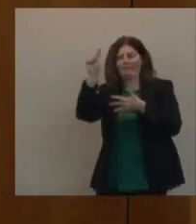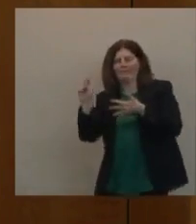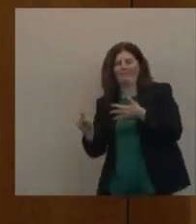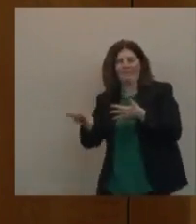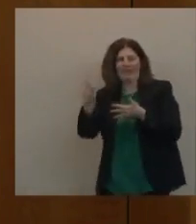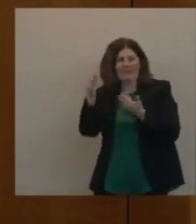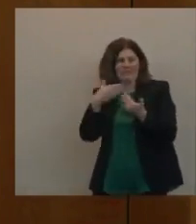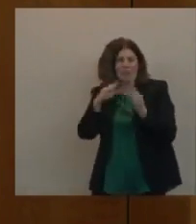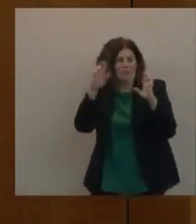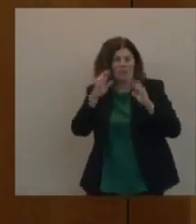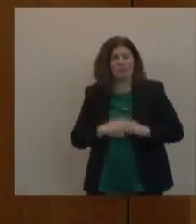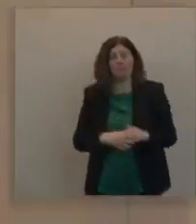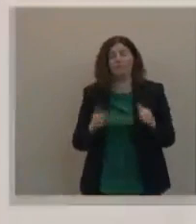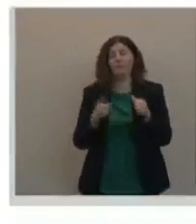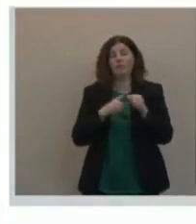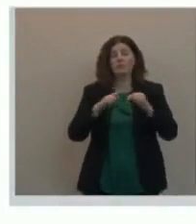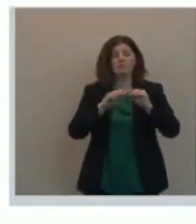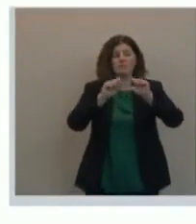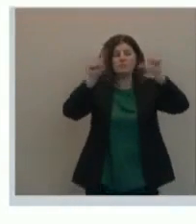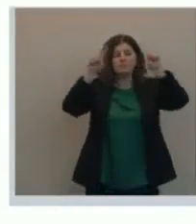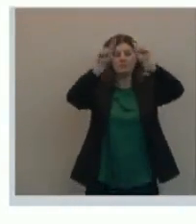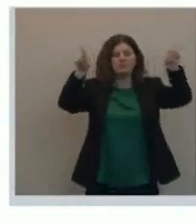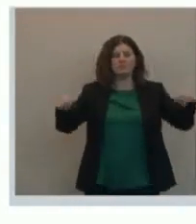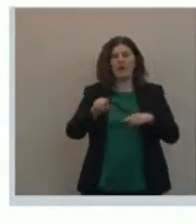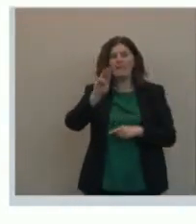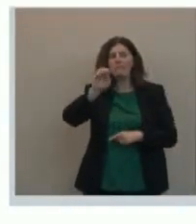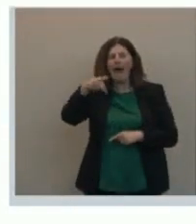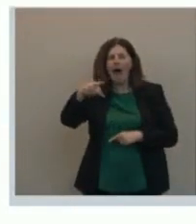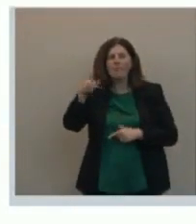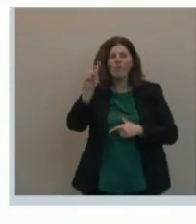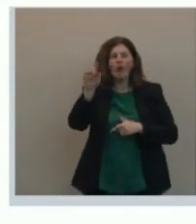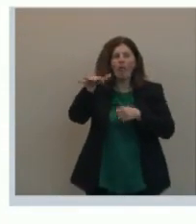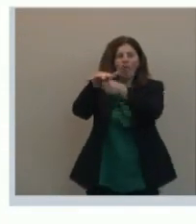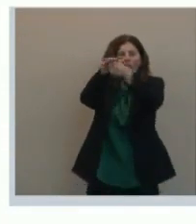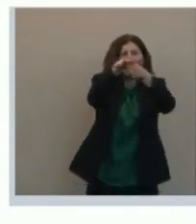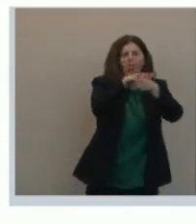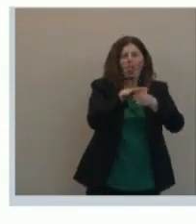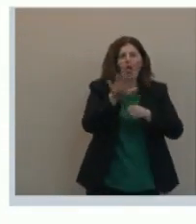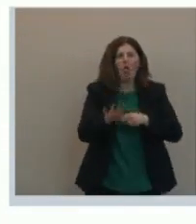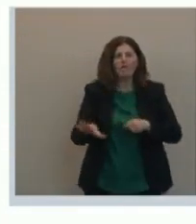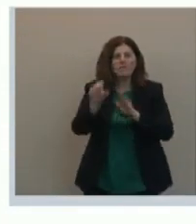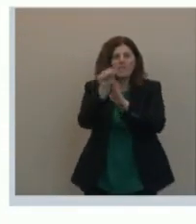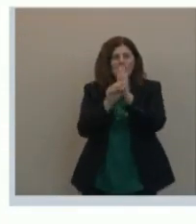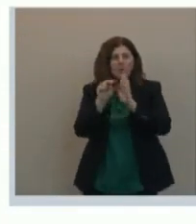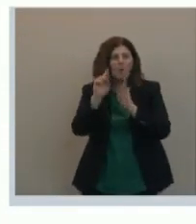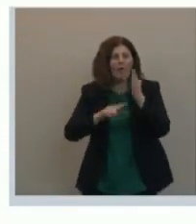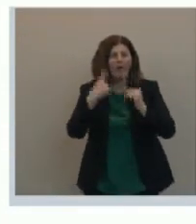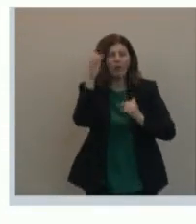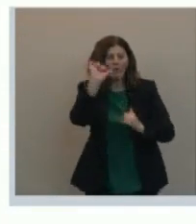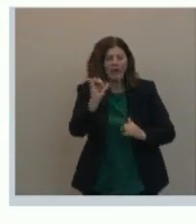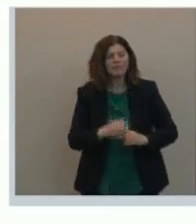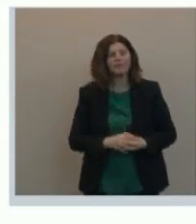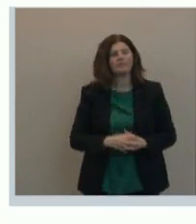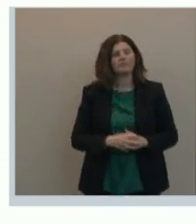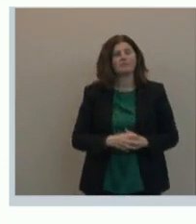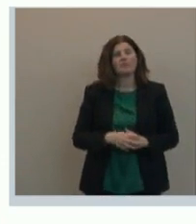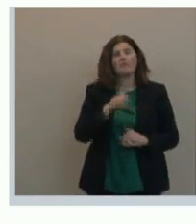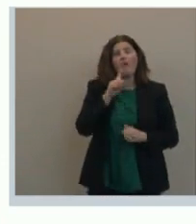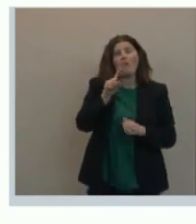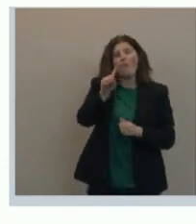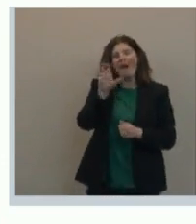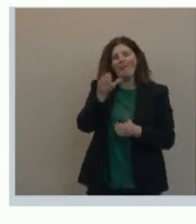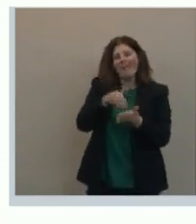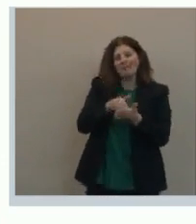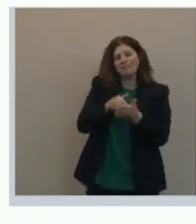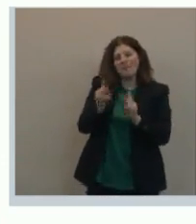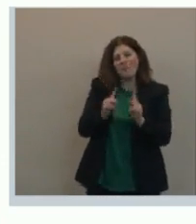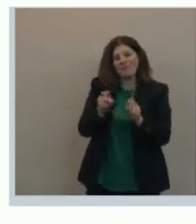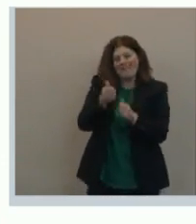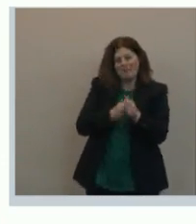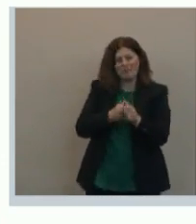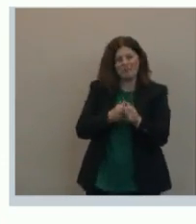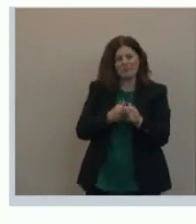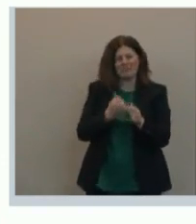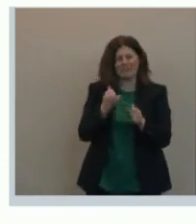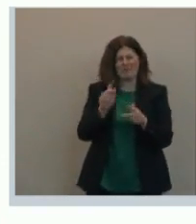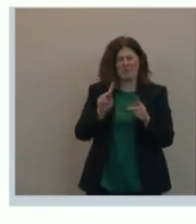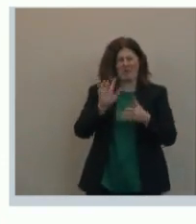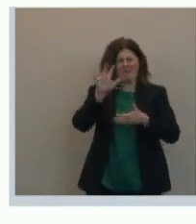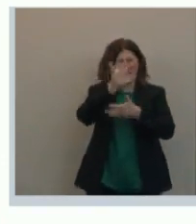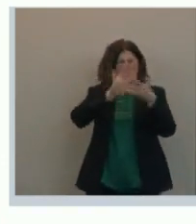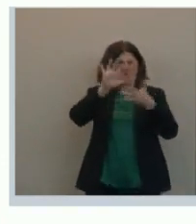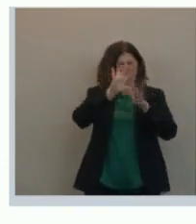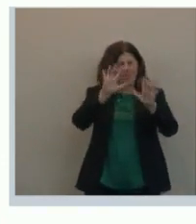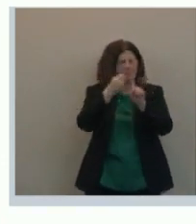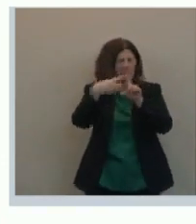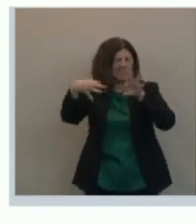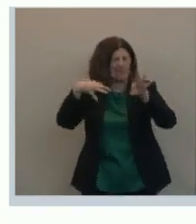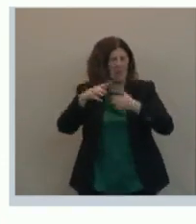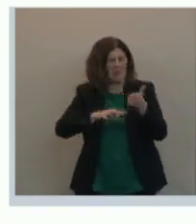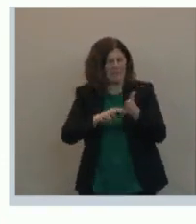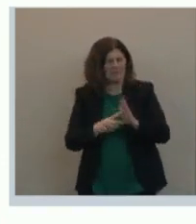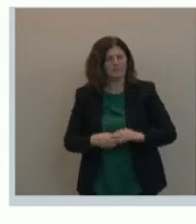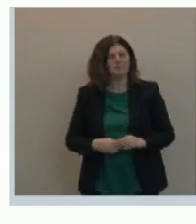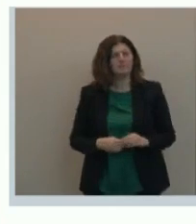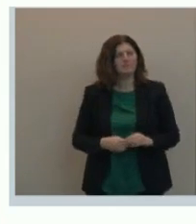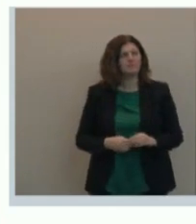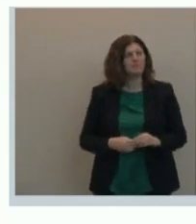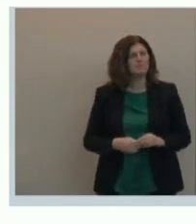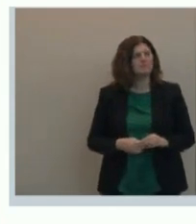HOPEFULLY, NEXT TIME WE DO THIS, WE CAN PAGE THROUGH INTERNET SITES AND SHOW YOU WHERE TO FIND THIS INFORMATION THE FIRST SLIDE IS A MAP OF THE DISTRIBUTION OF COVID CASES PER